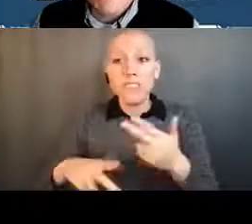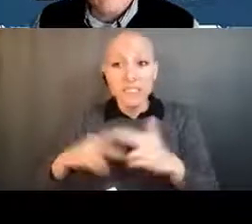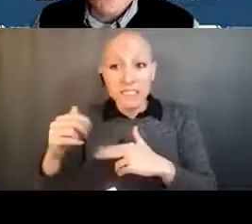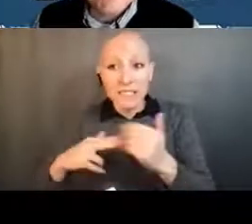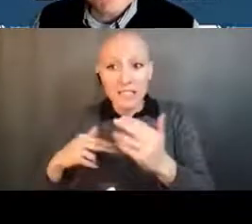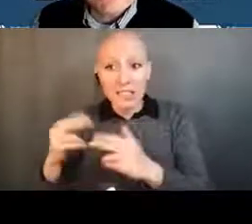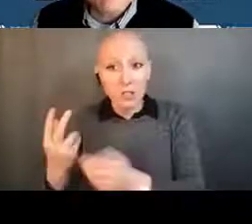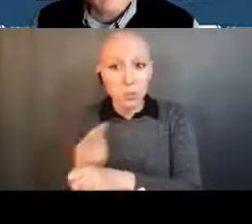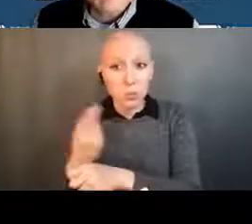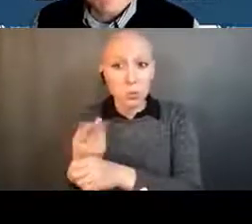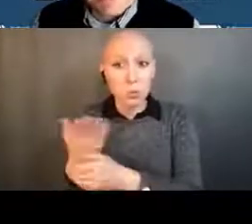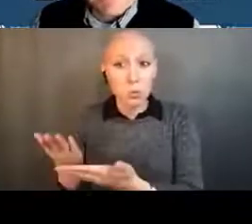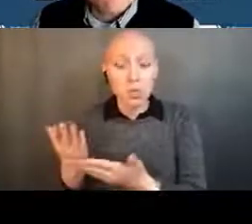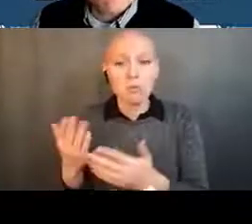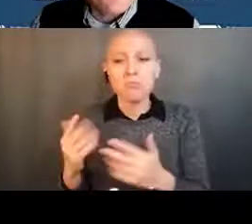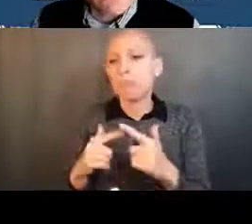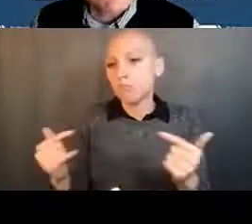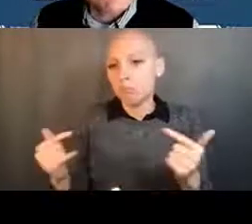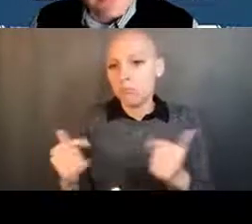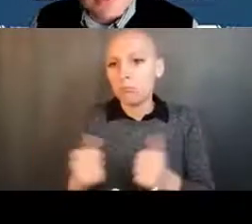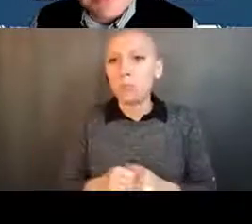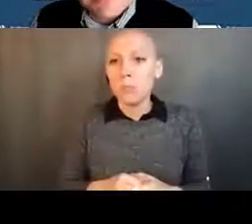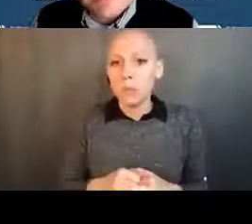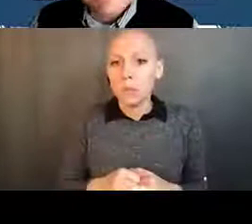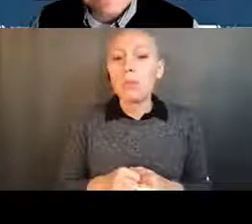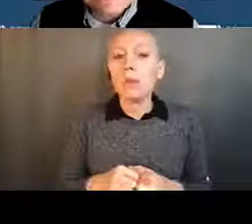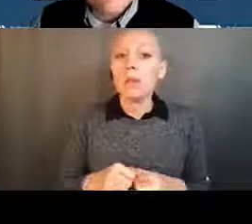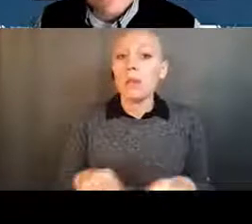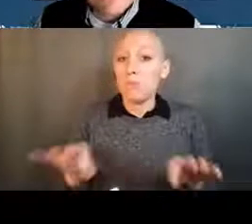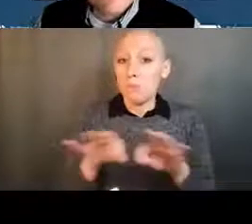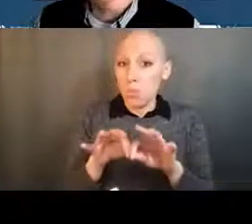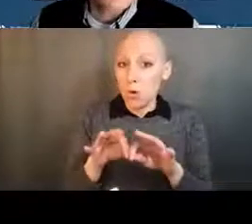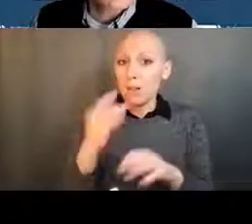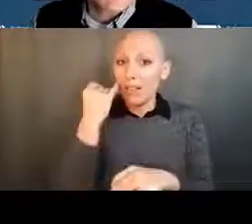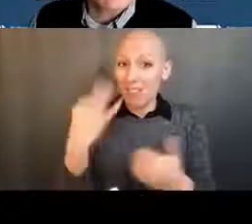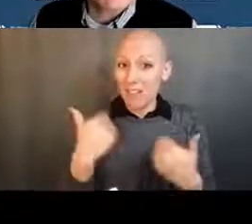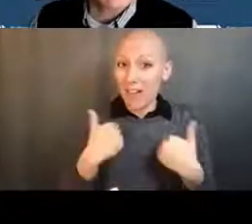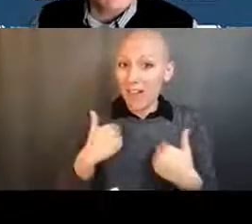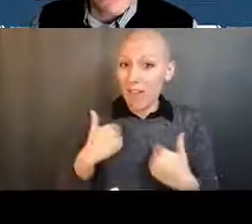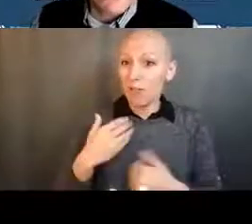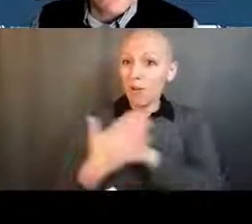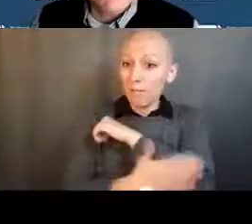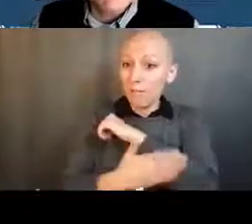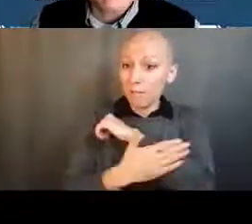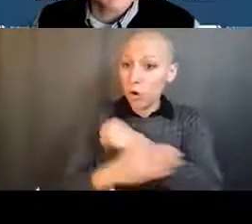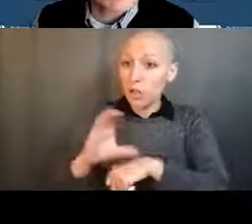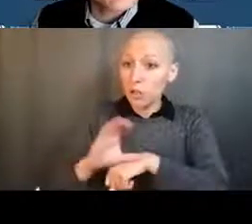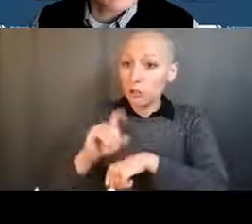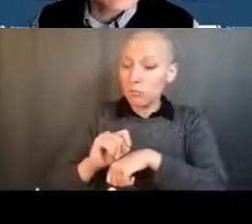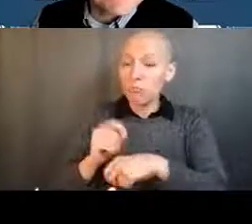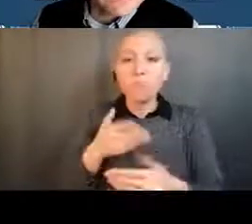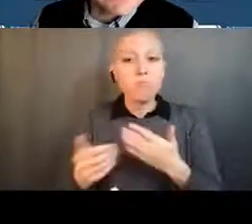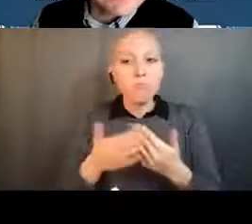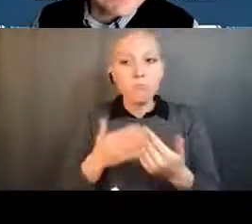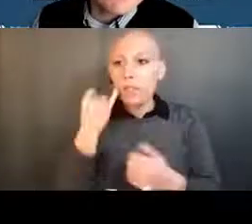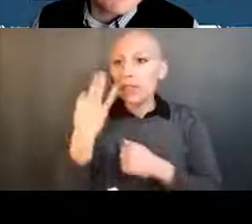Importantly, having a foreign consultant, even if foreign travel is involved, is not necessarily considered